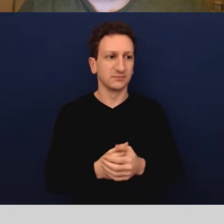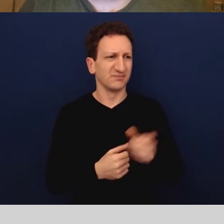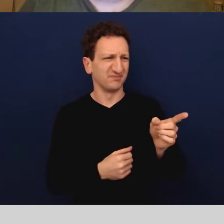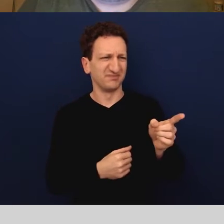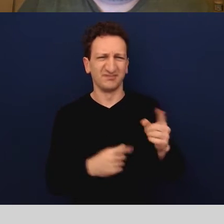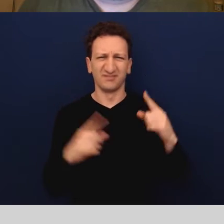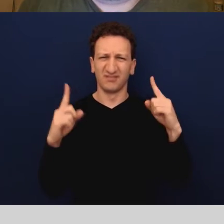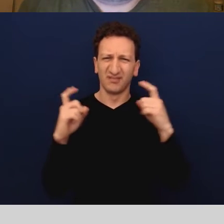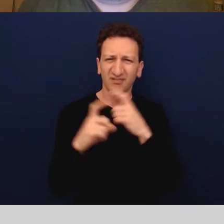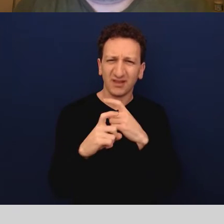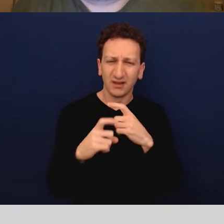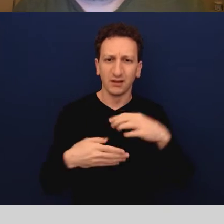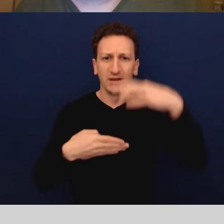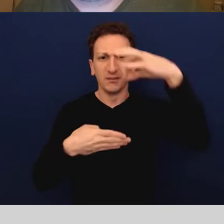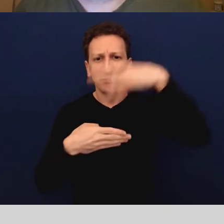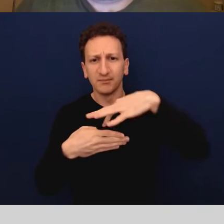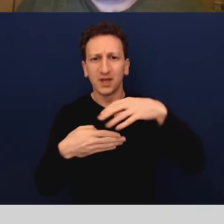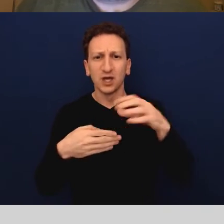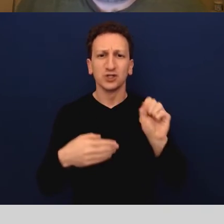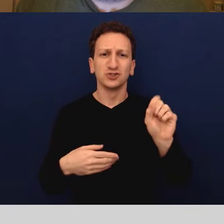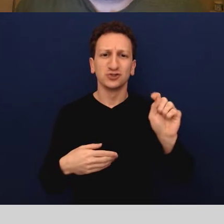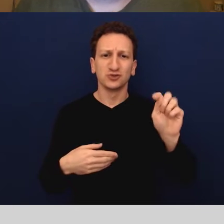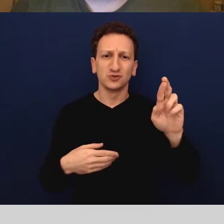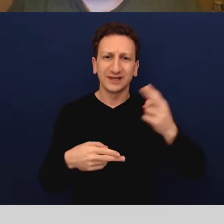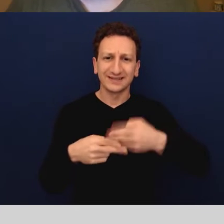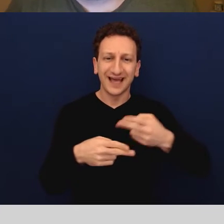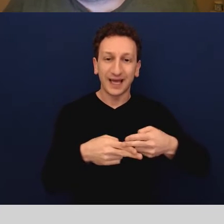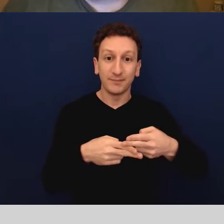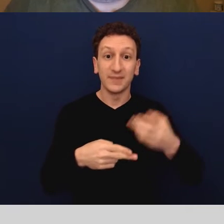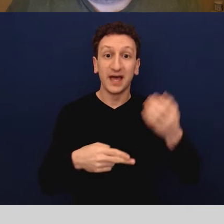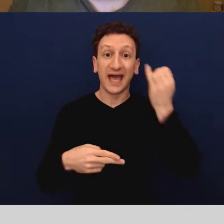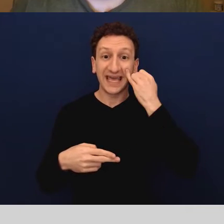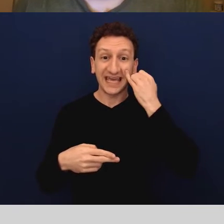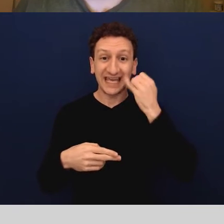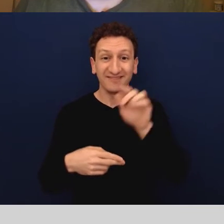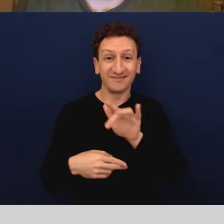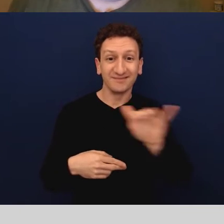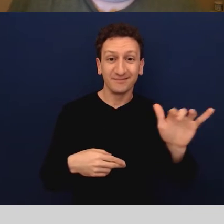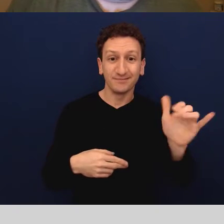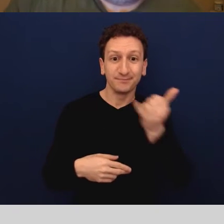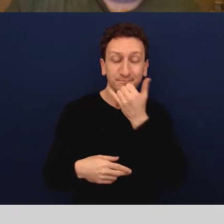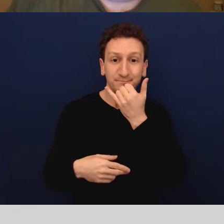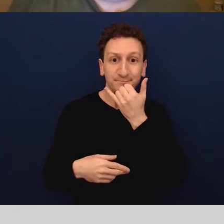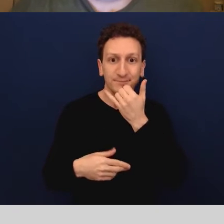It's not obvious which string are valid. If you slightly misspell a string instead of getting a reasonable error,